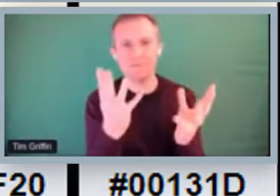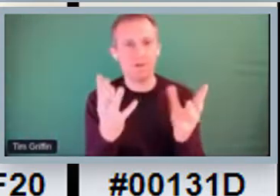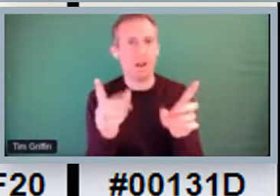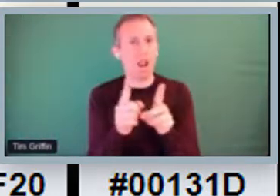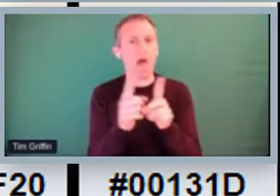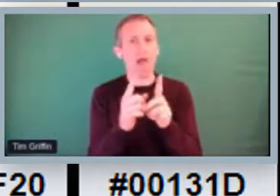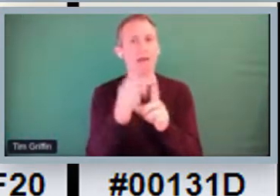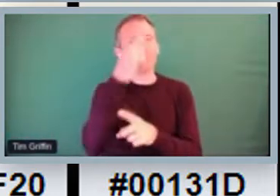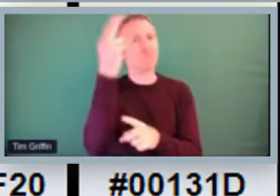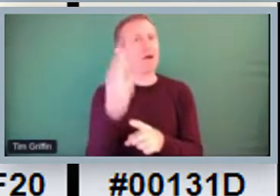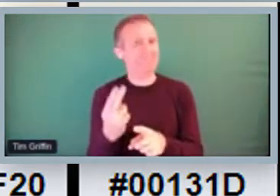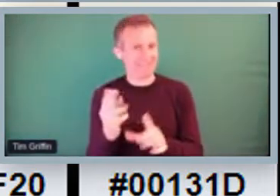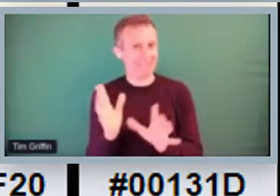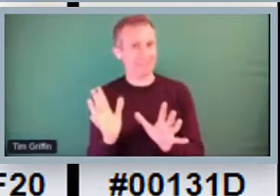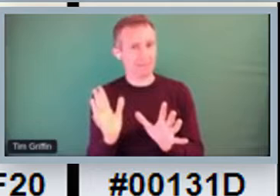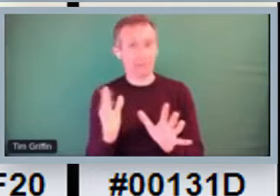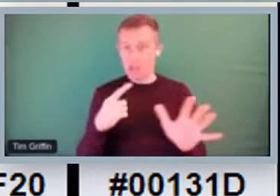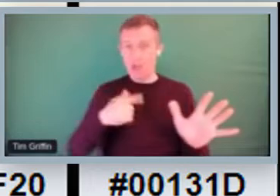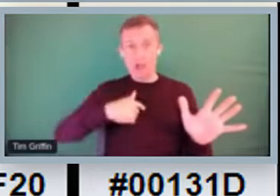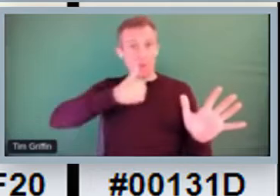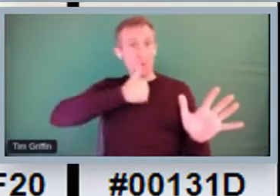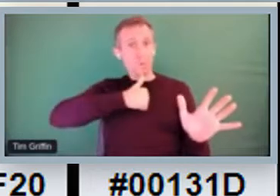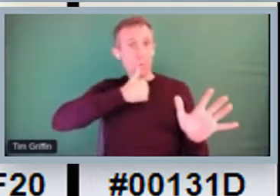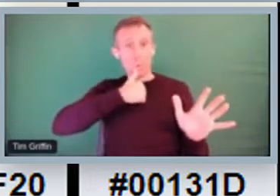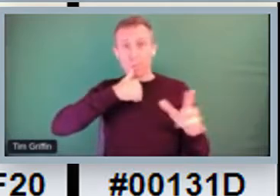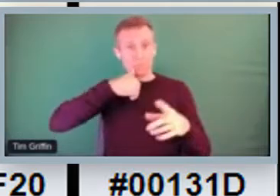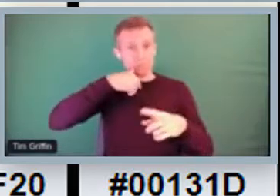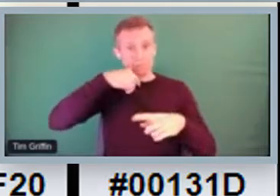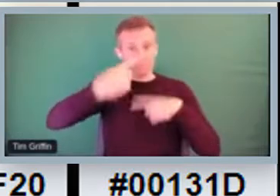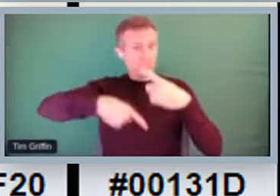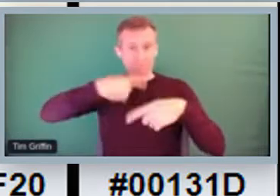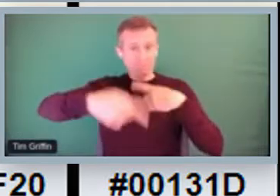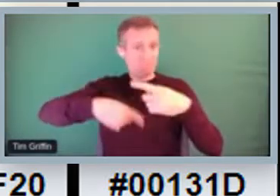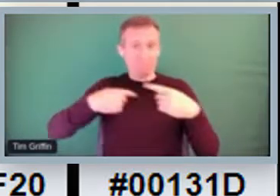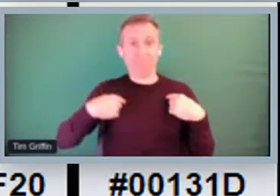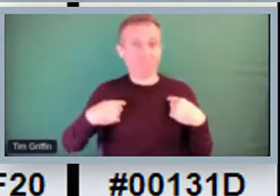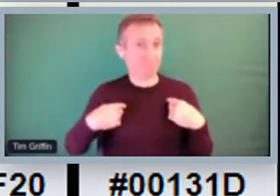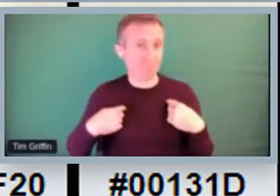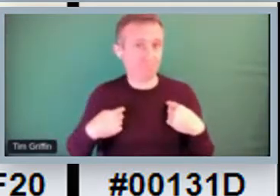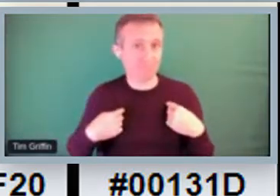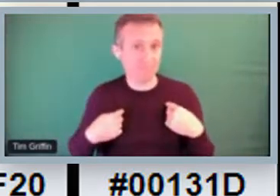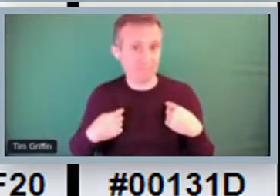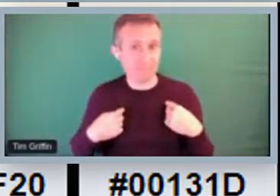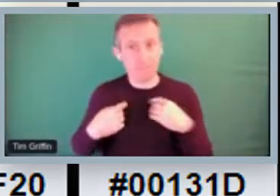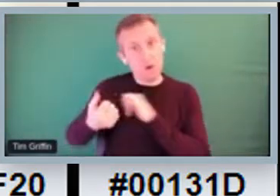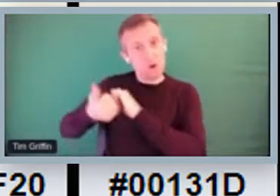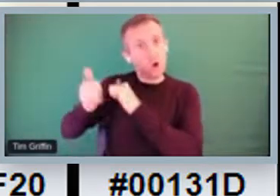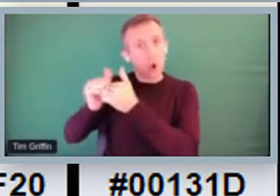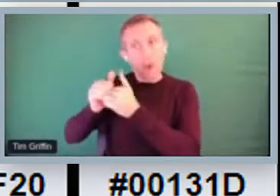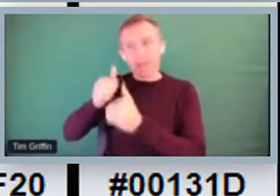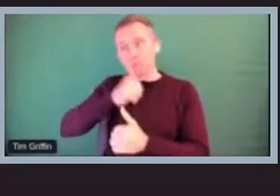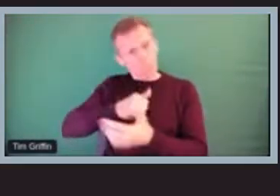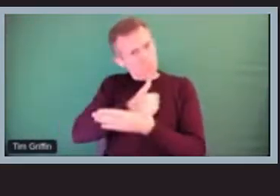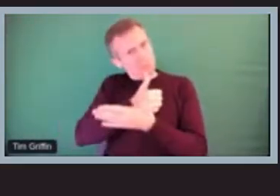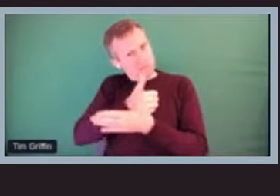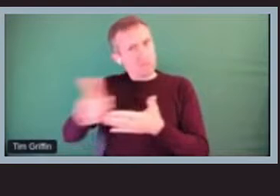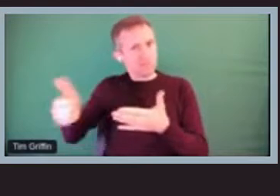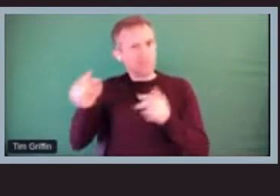I've been using that a lot and so have a number of my colleagues that's become more and more popular over the years since I put it together.